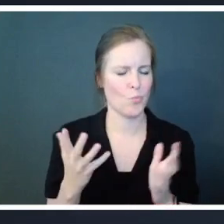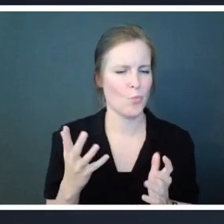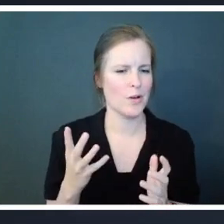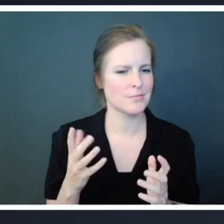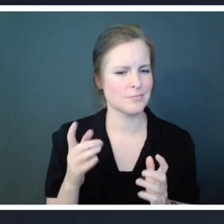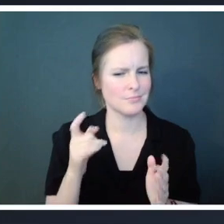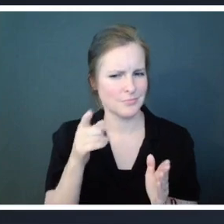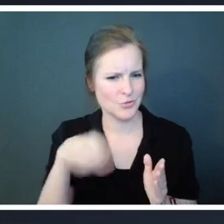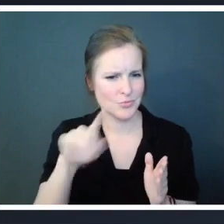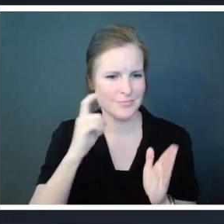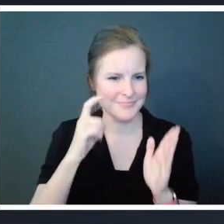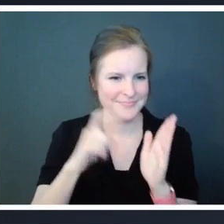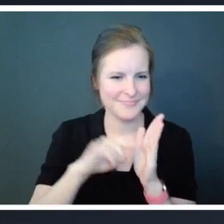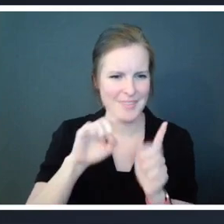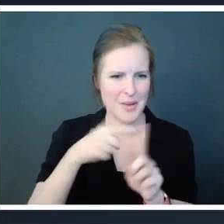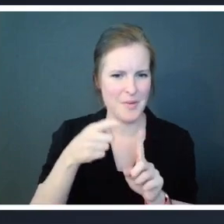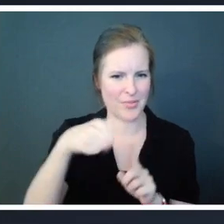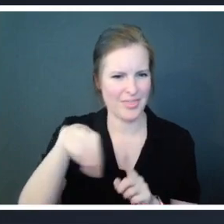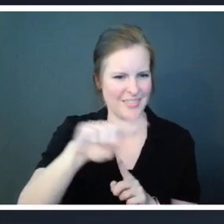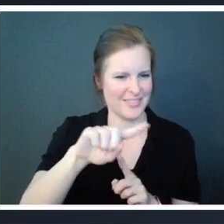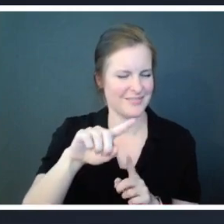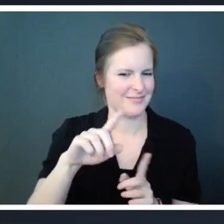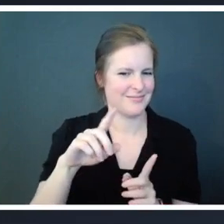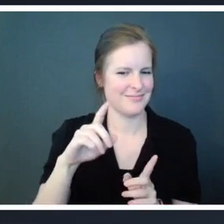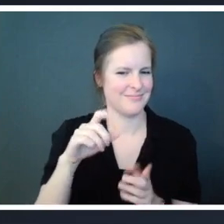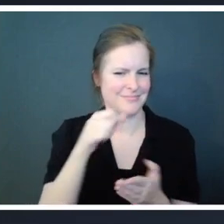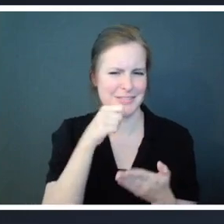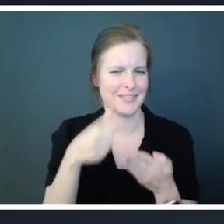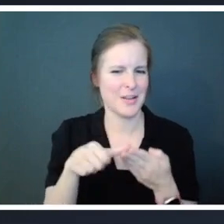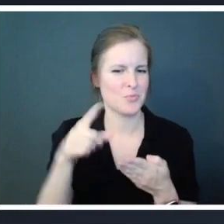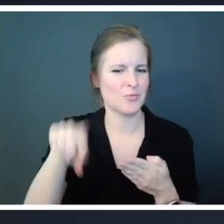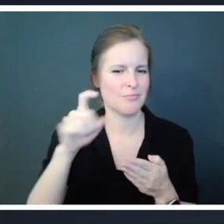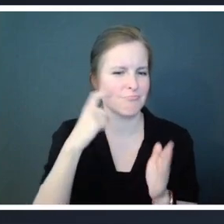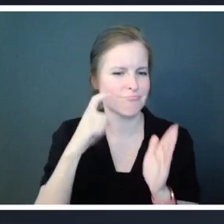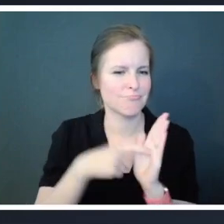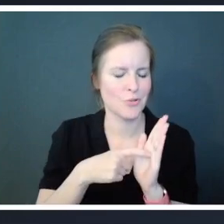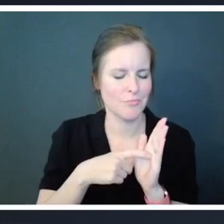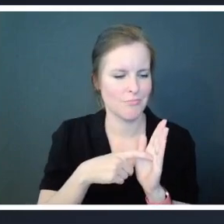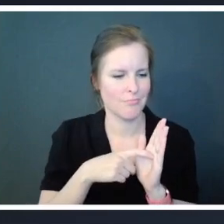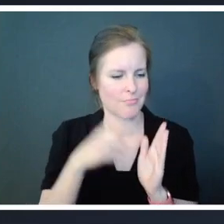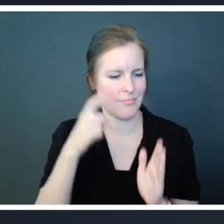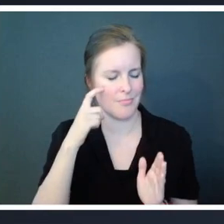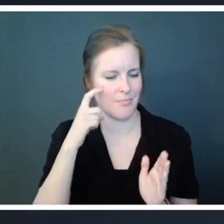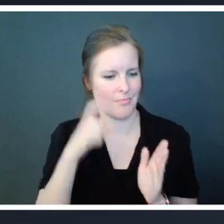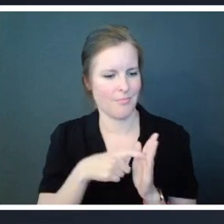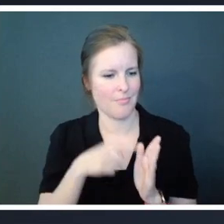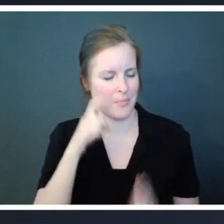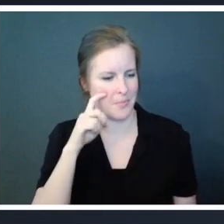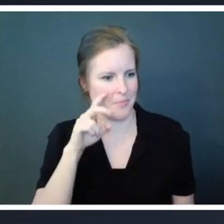about these stamps. What's the first thing that you notice about that stamp art? For me,